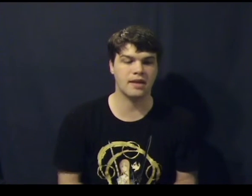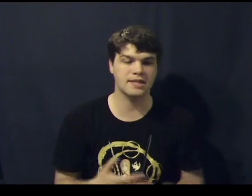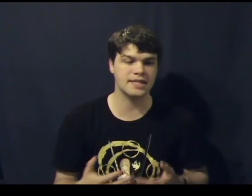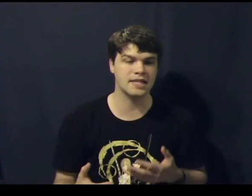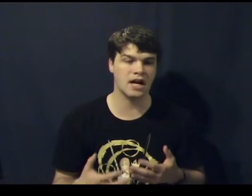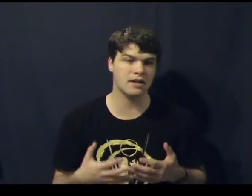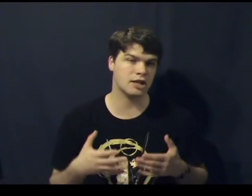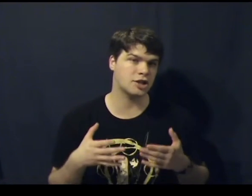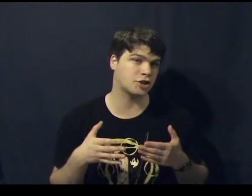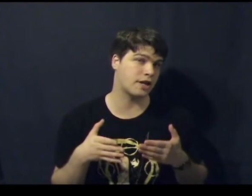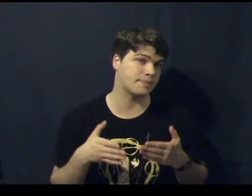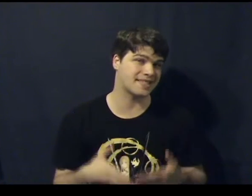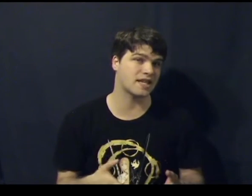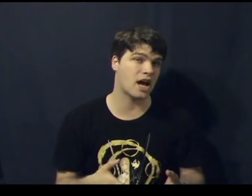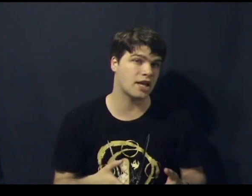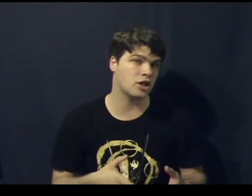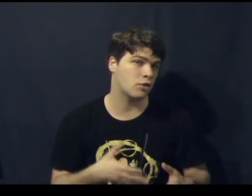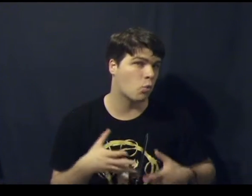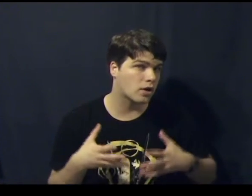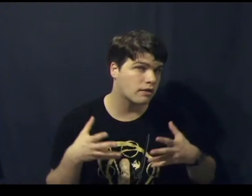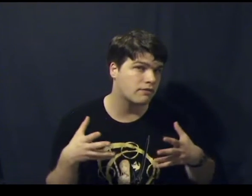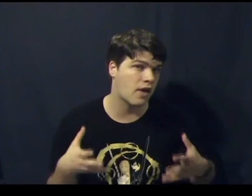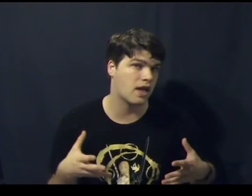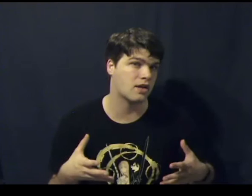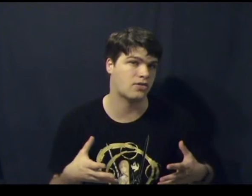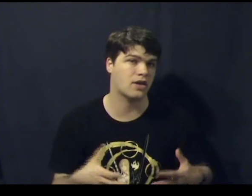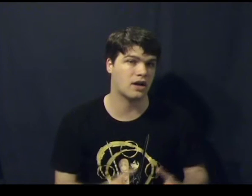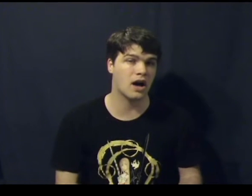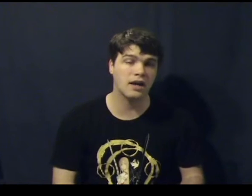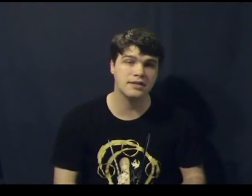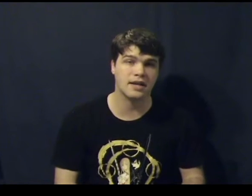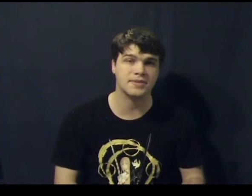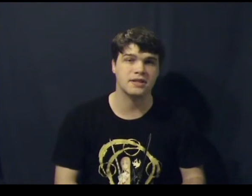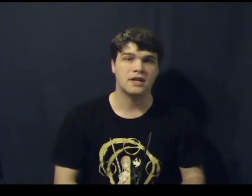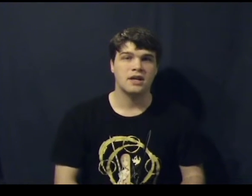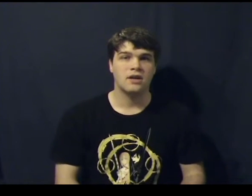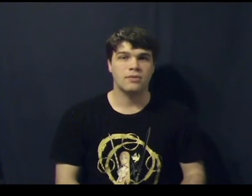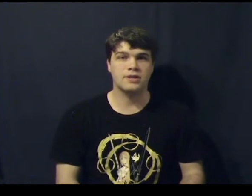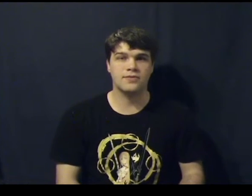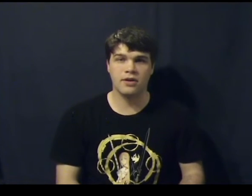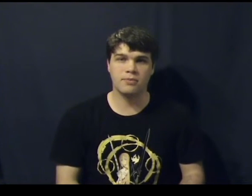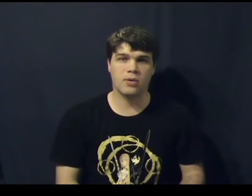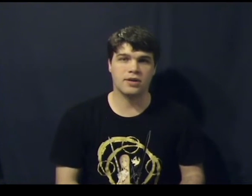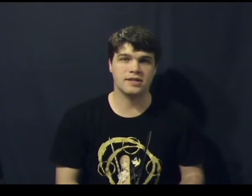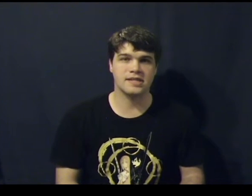'cause it's not a straight up sign, you're more conveying the concepts which is very important in Sign Language.